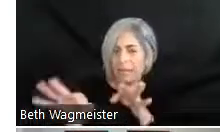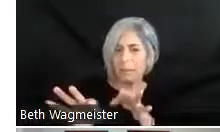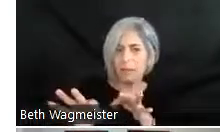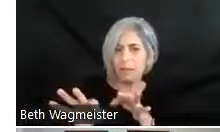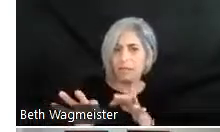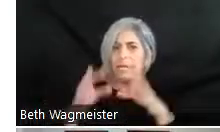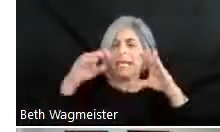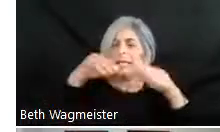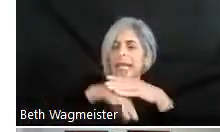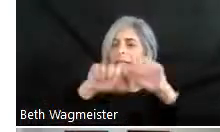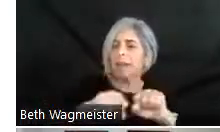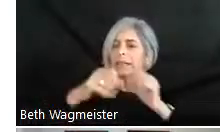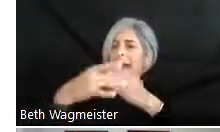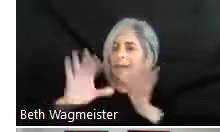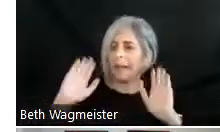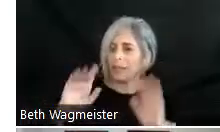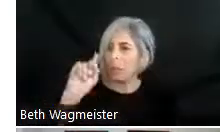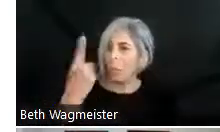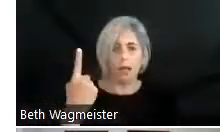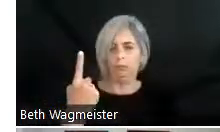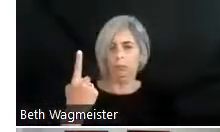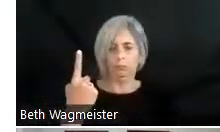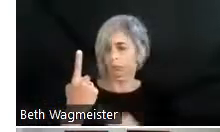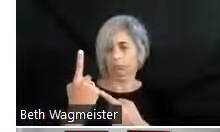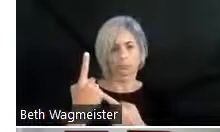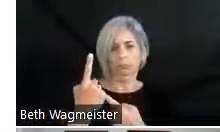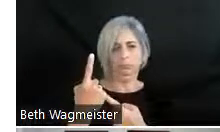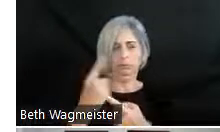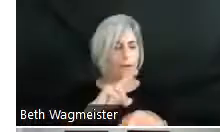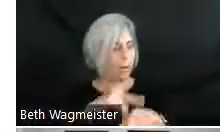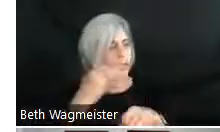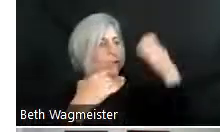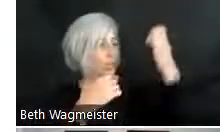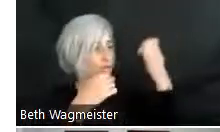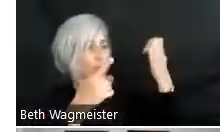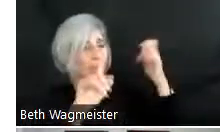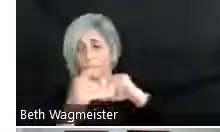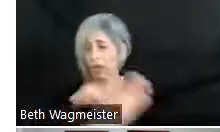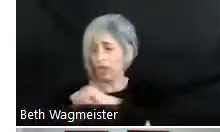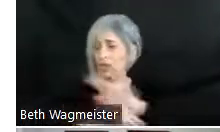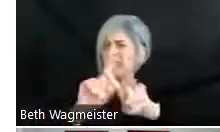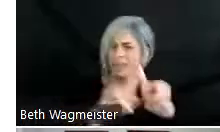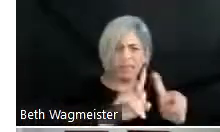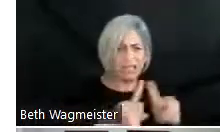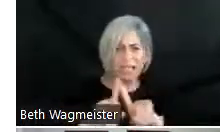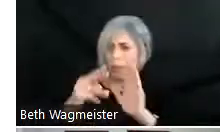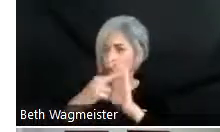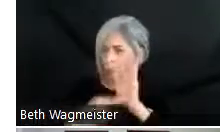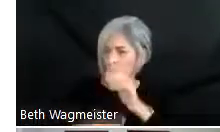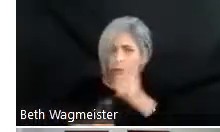guidelines. There's only one that we're talking about. Yes, of course if you're in Europe or different countries they have different rules as to which they point to. But we're